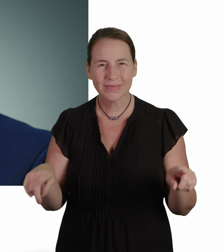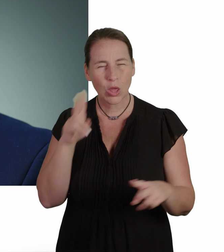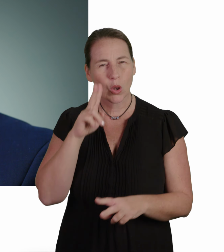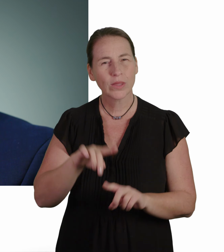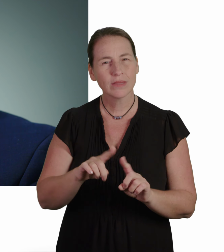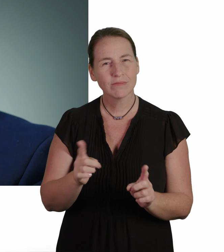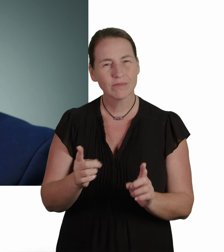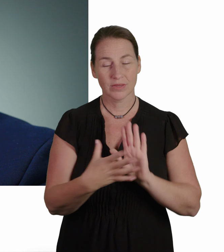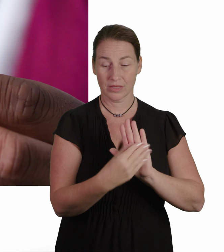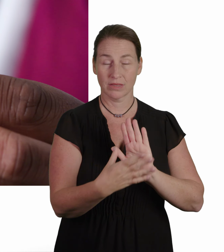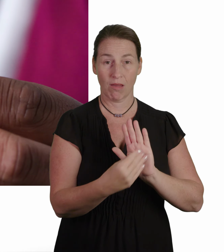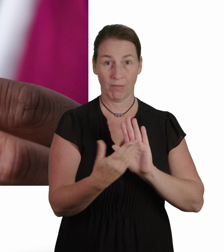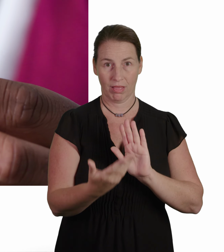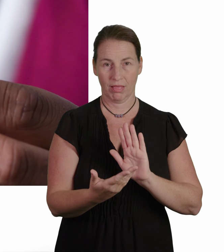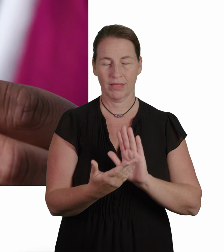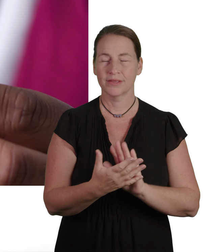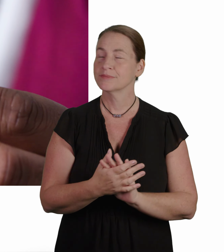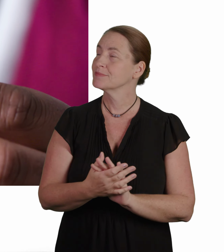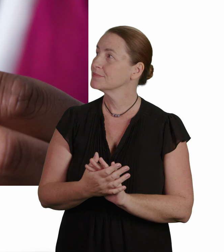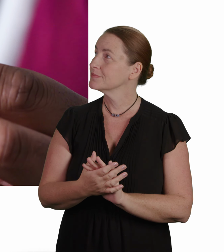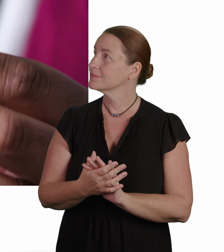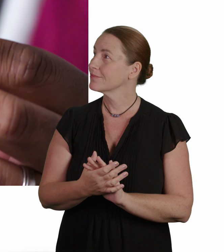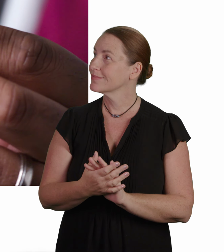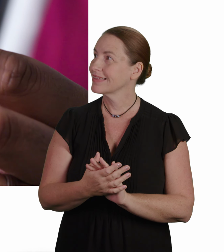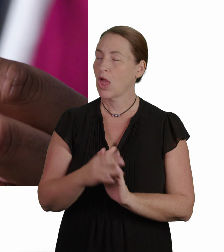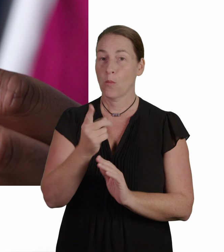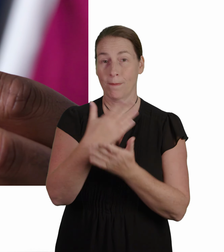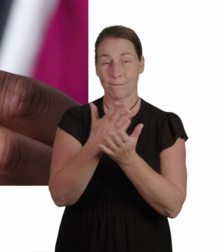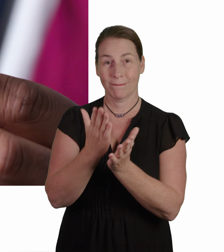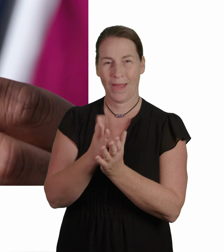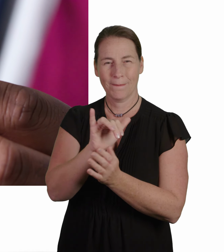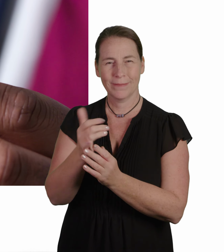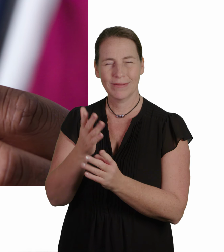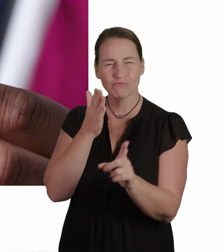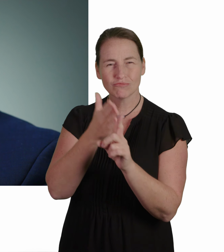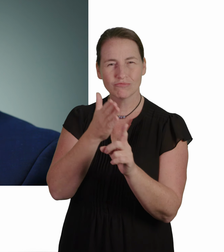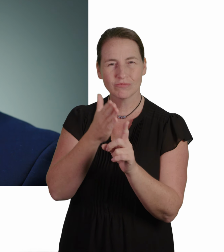But I'm just going to talk you through one. So here we've got the bit that you might recognise because this is the bit that sits